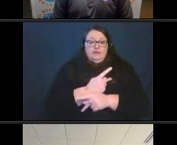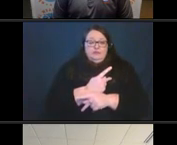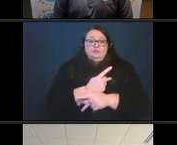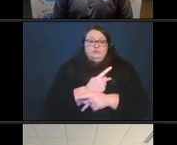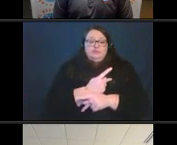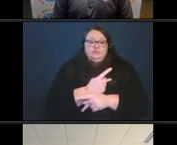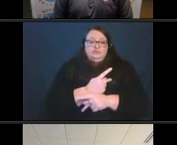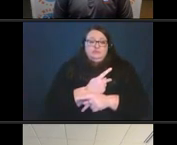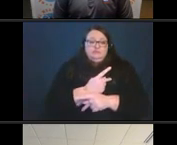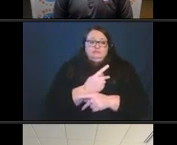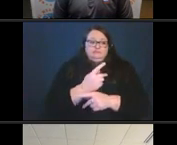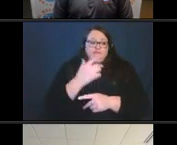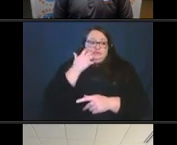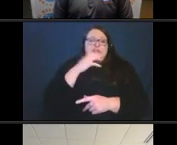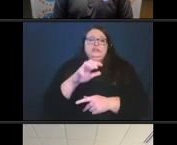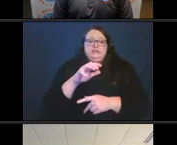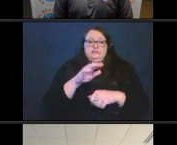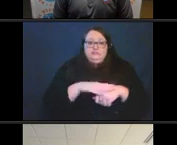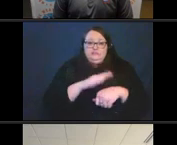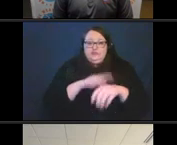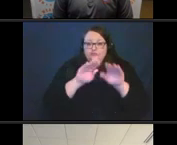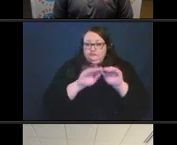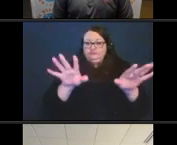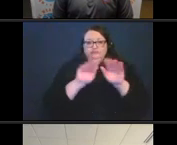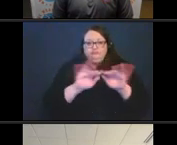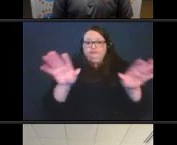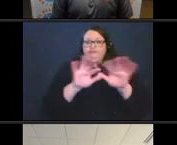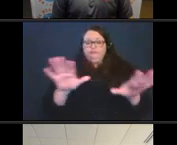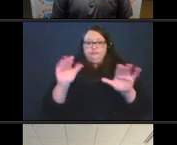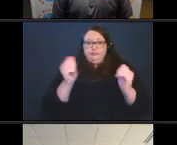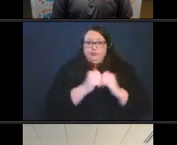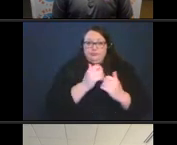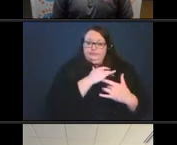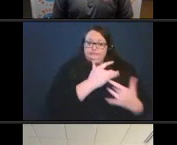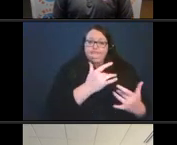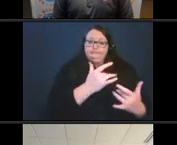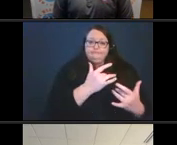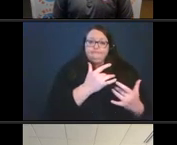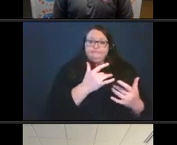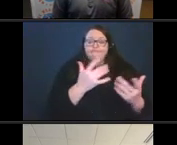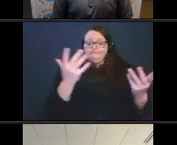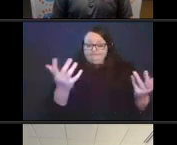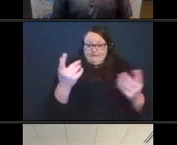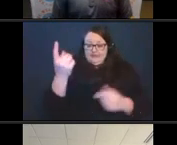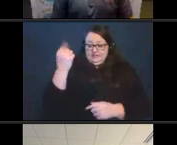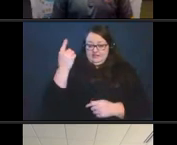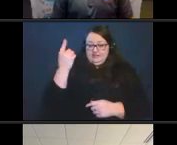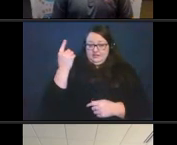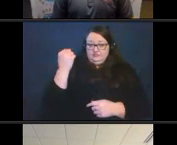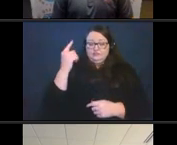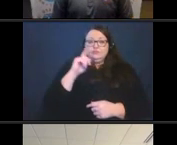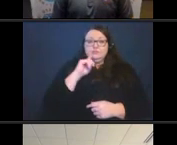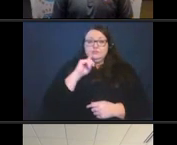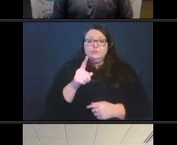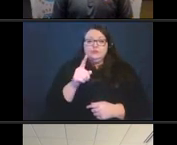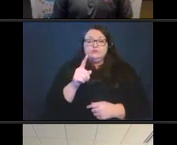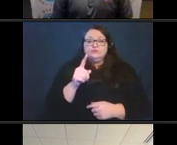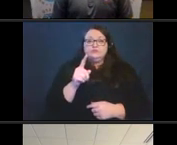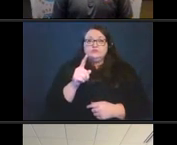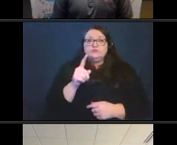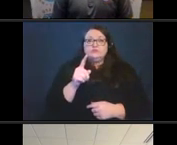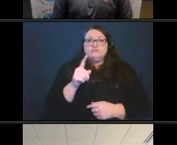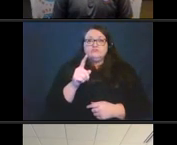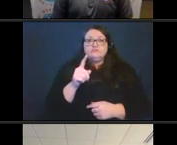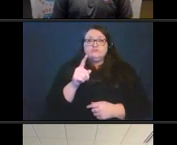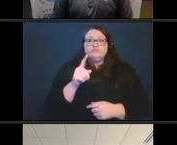heat advisories and warnings that we normally issue. So last year was an unprecedented year.